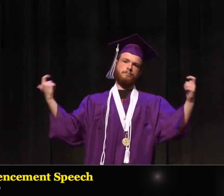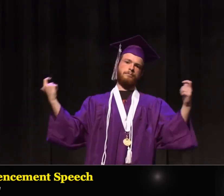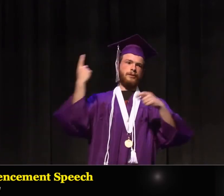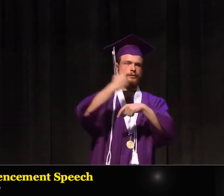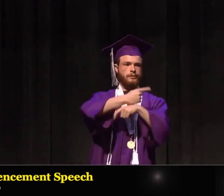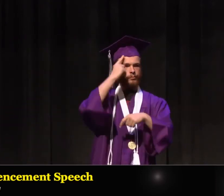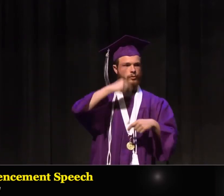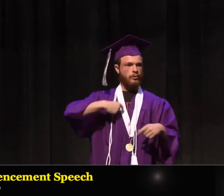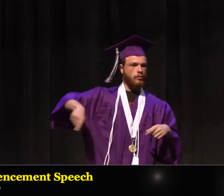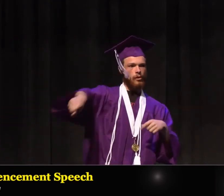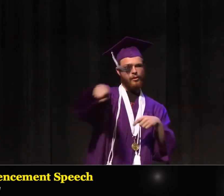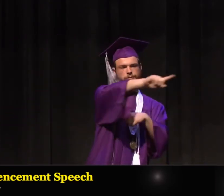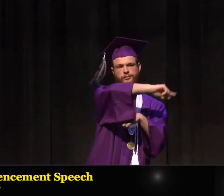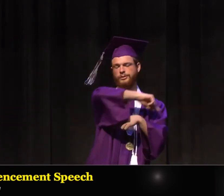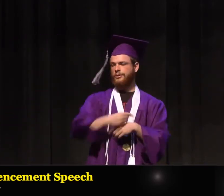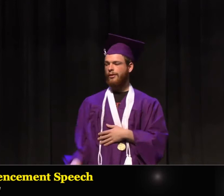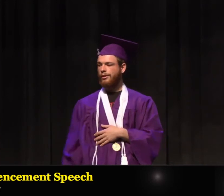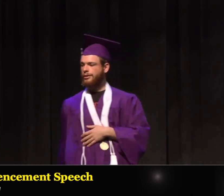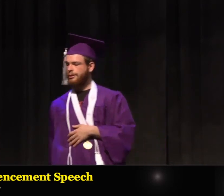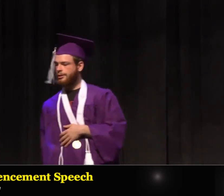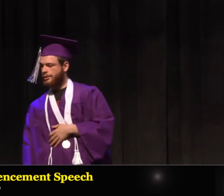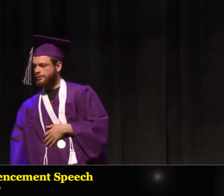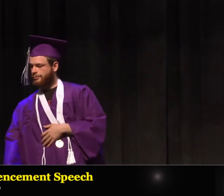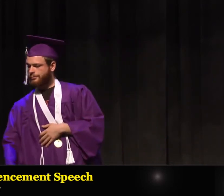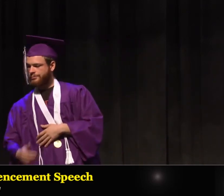Today is a big day for all of us.